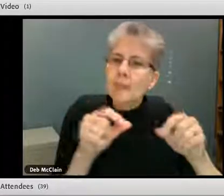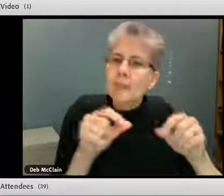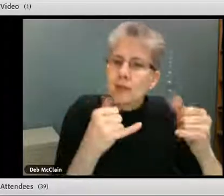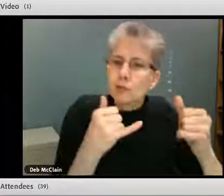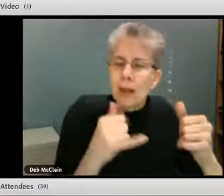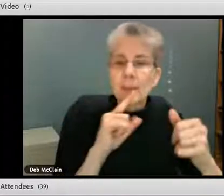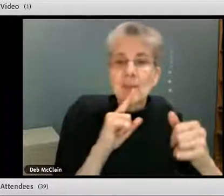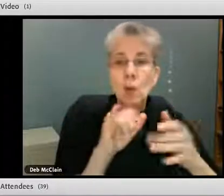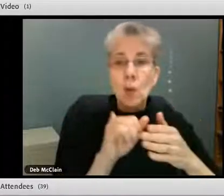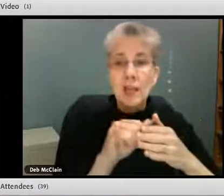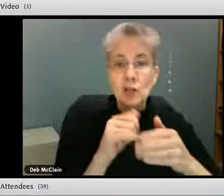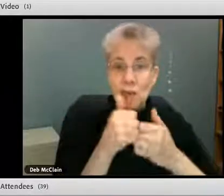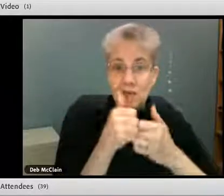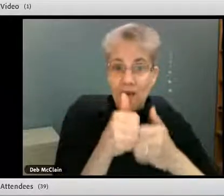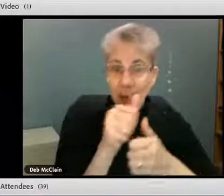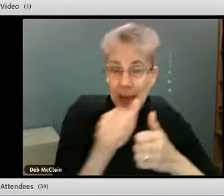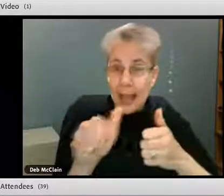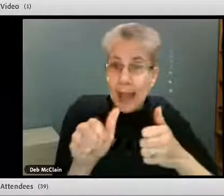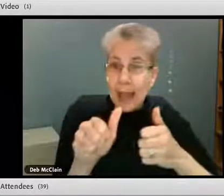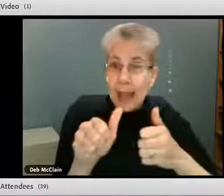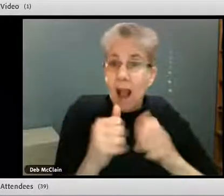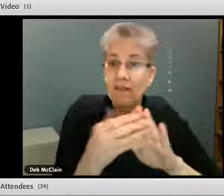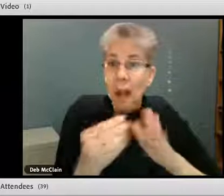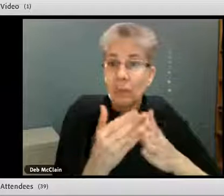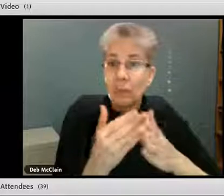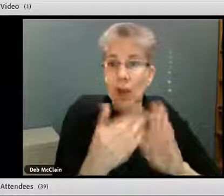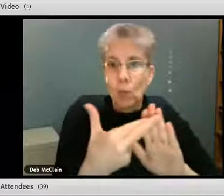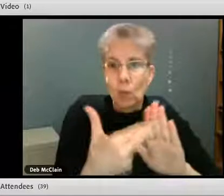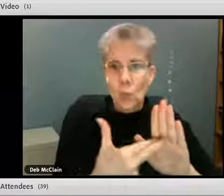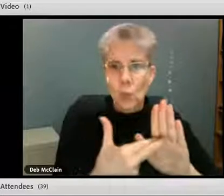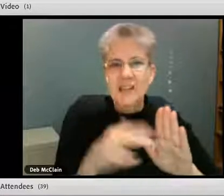any of the copyright rules that are out there.